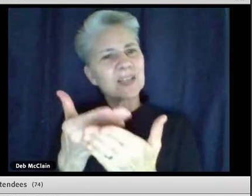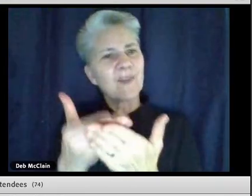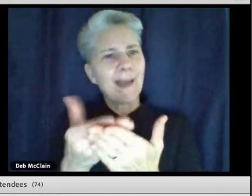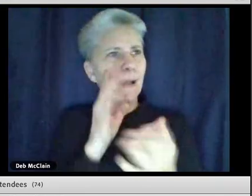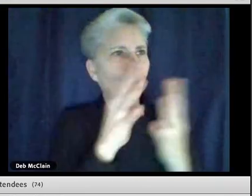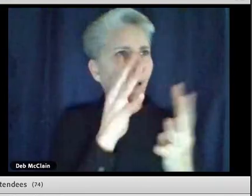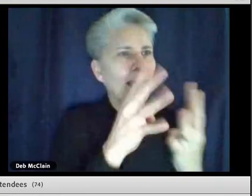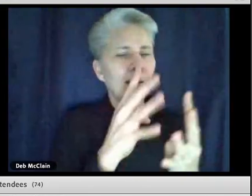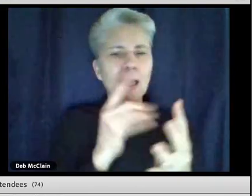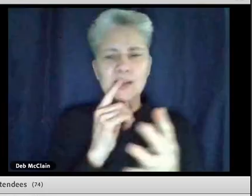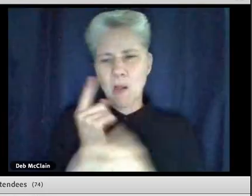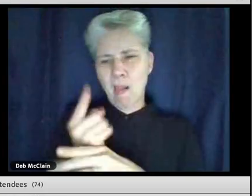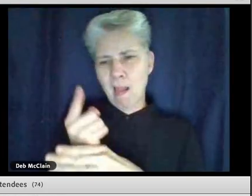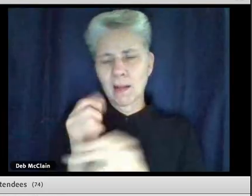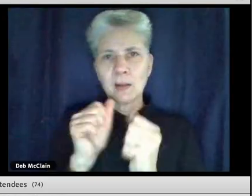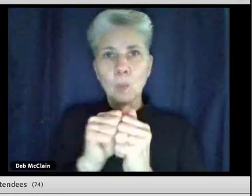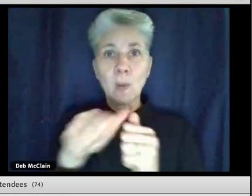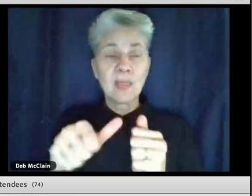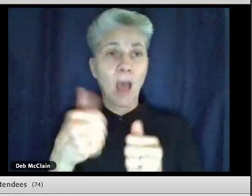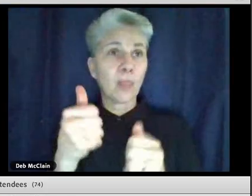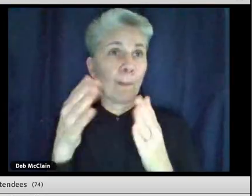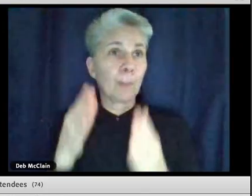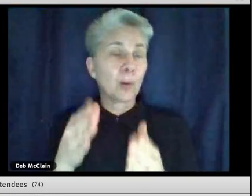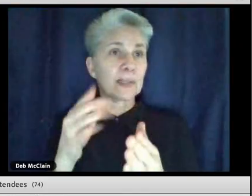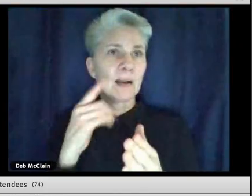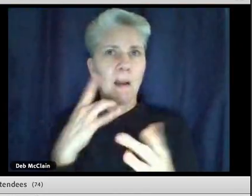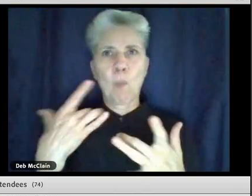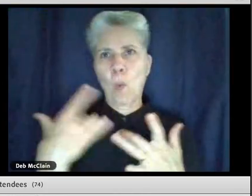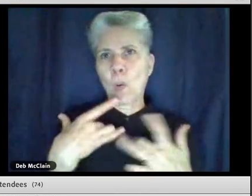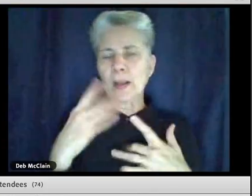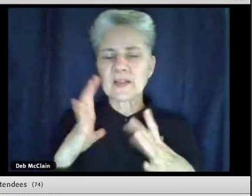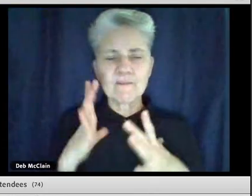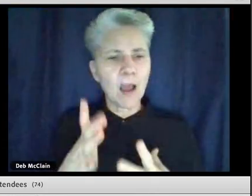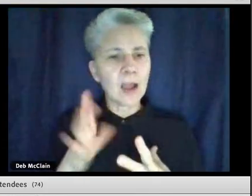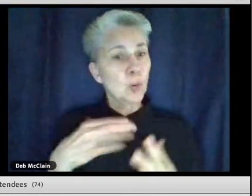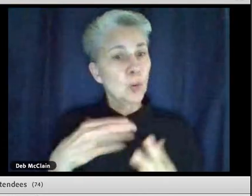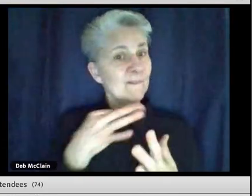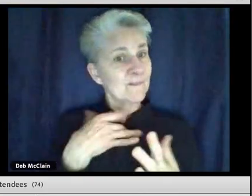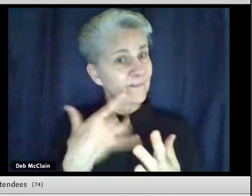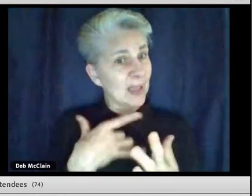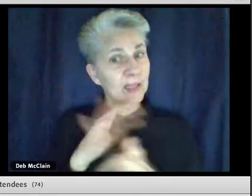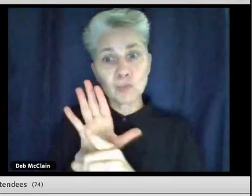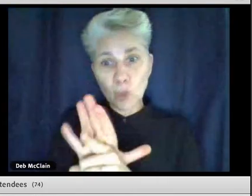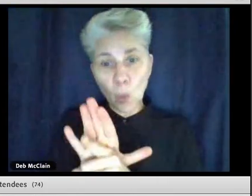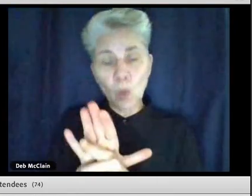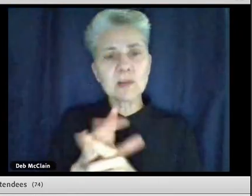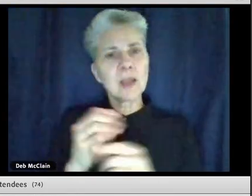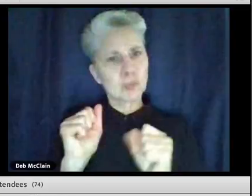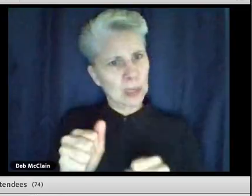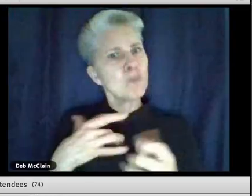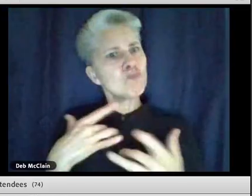one of the best ways to do that is with facts. And also, don't chastise yourself or anybody else for worrying.